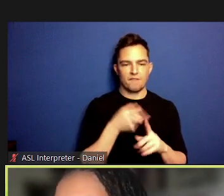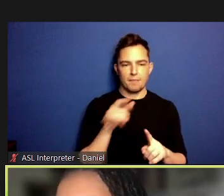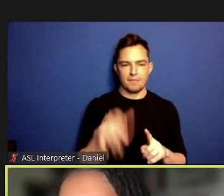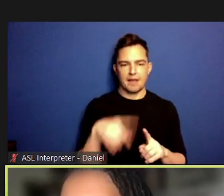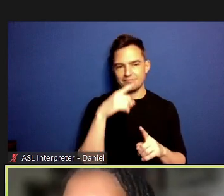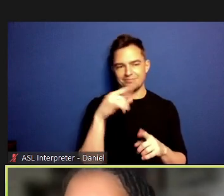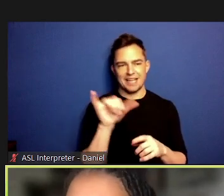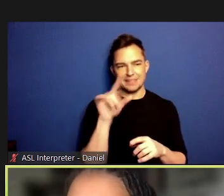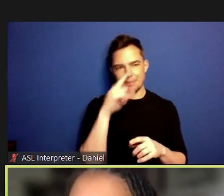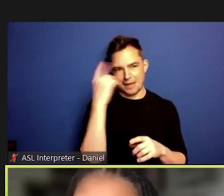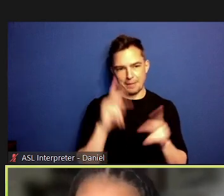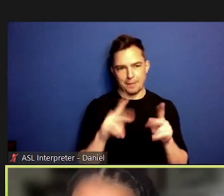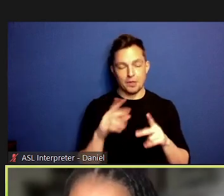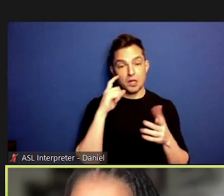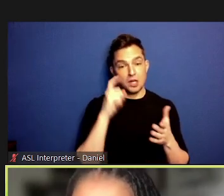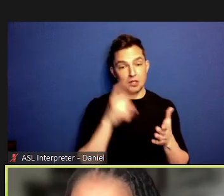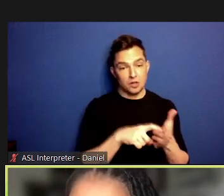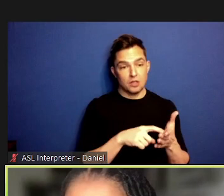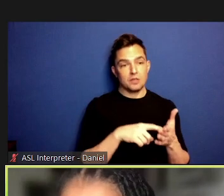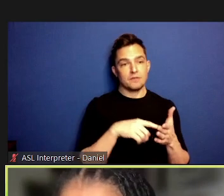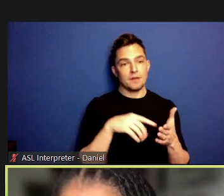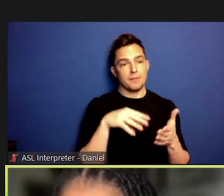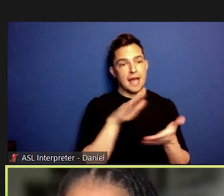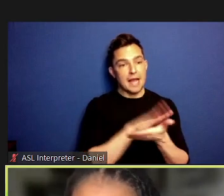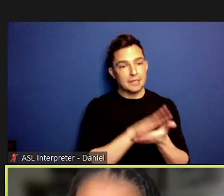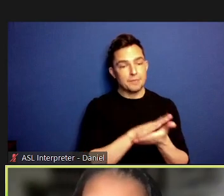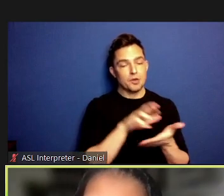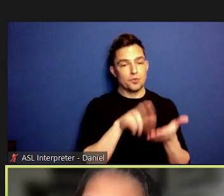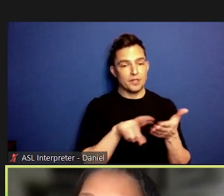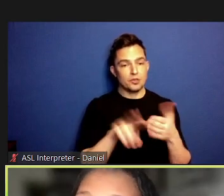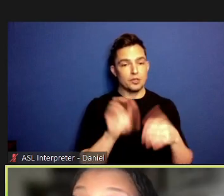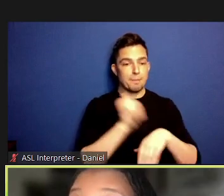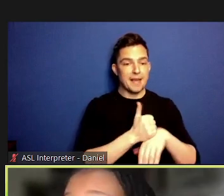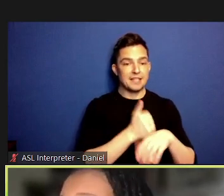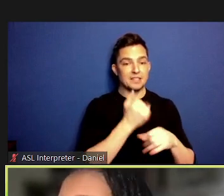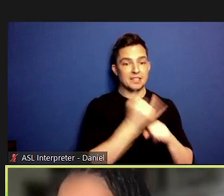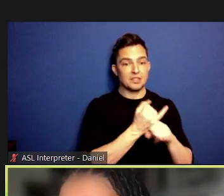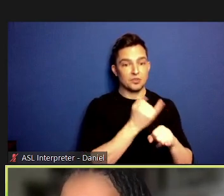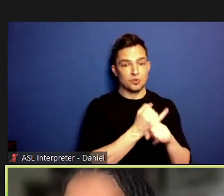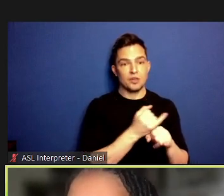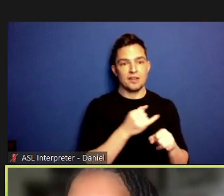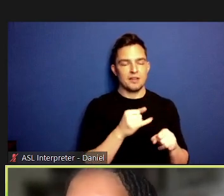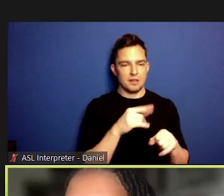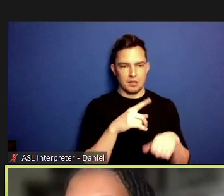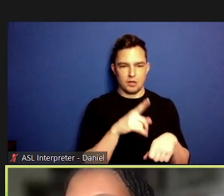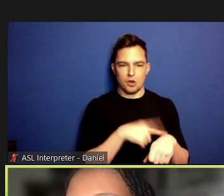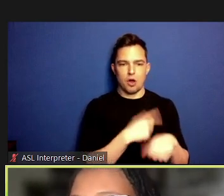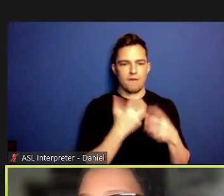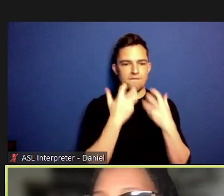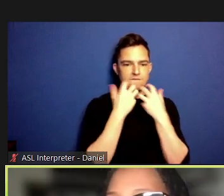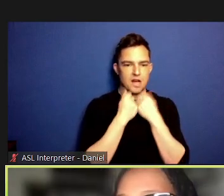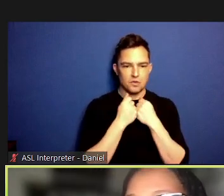from academic and professional research-based institutions have long valued over... have